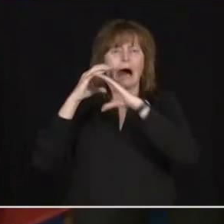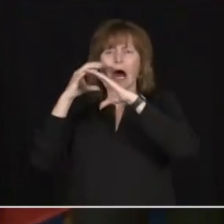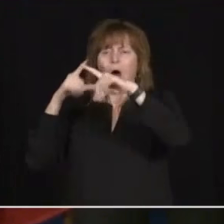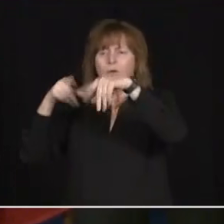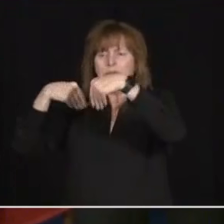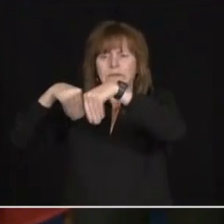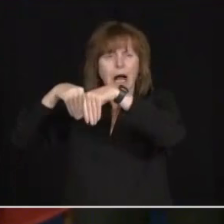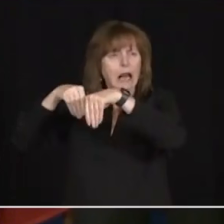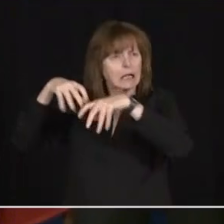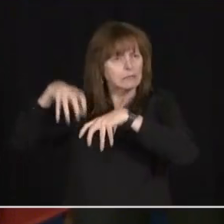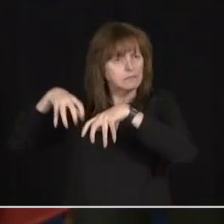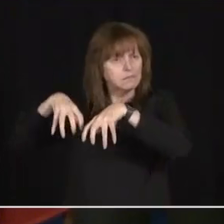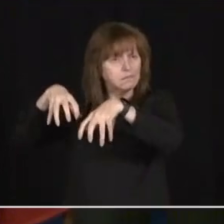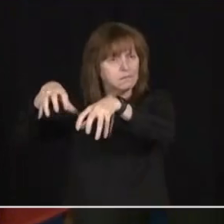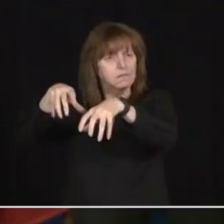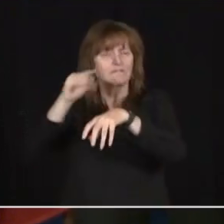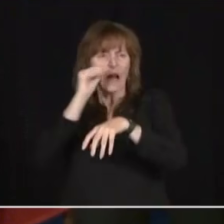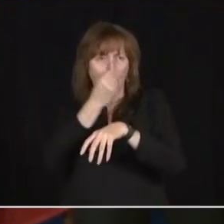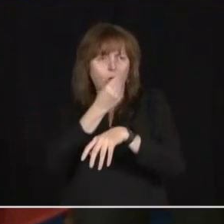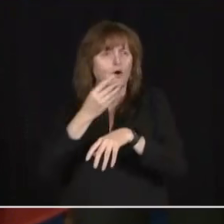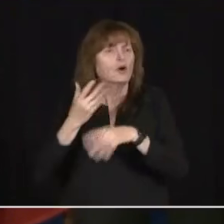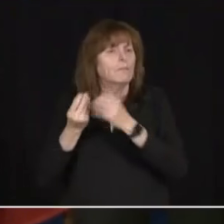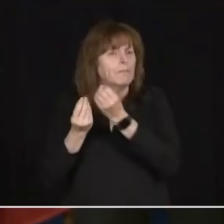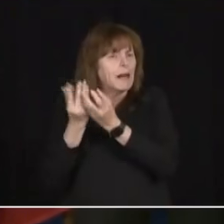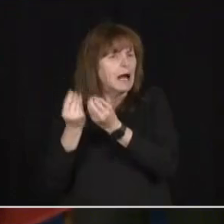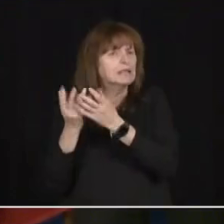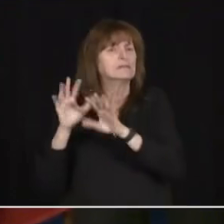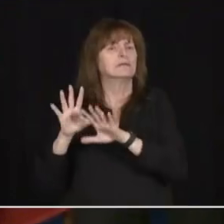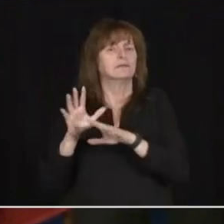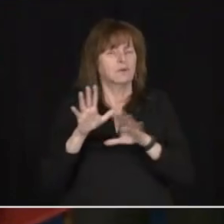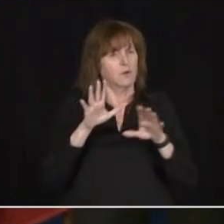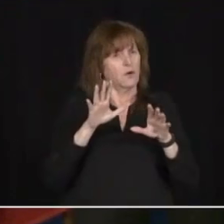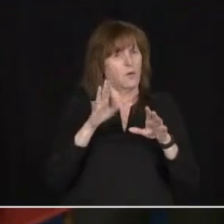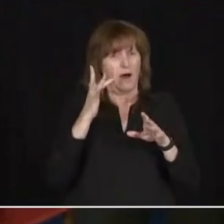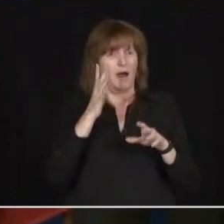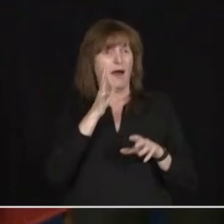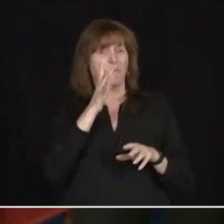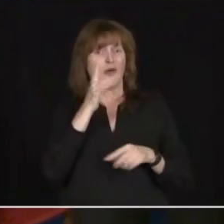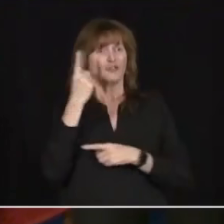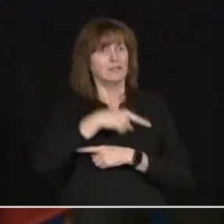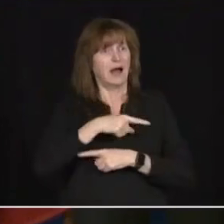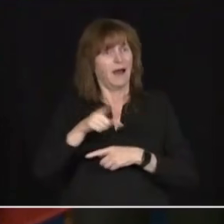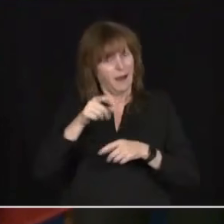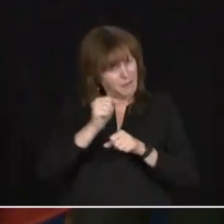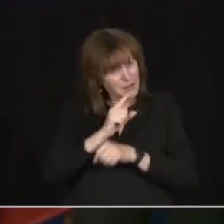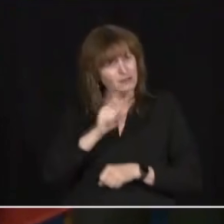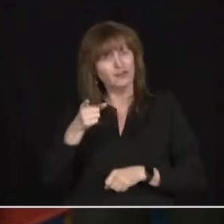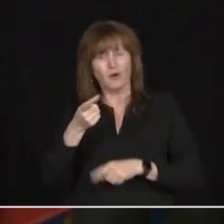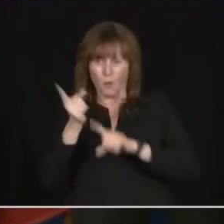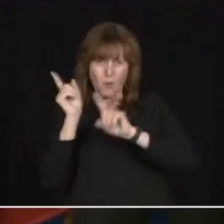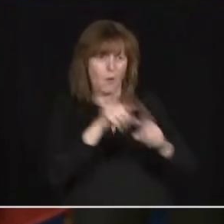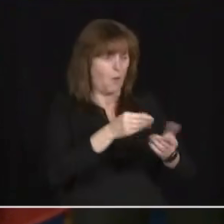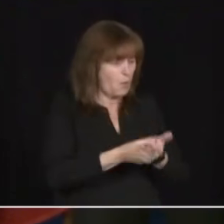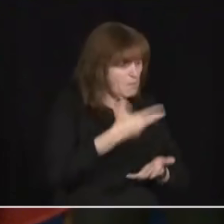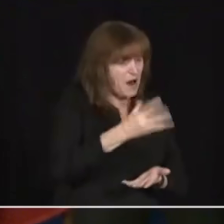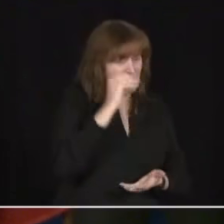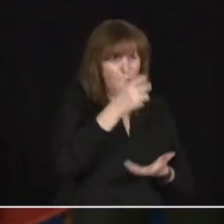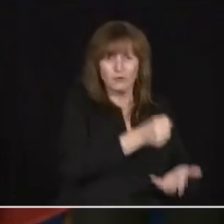be sure to support your local garden centre and nursery and pick up some nice flowers for all the great mums out there.